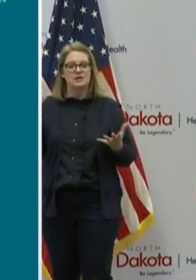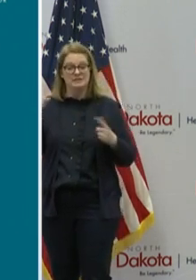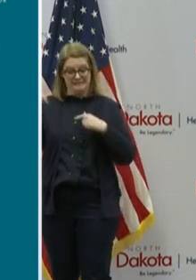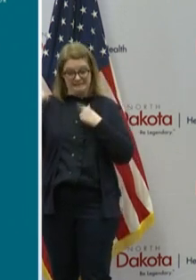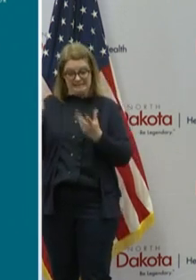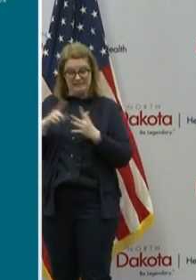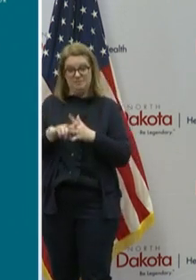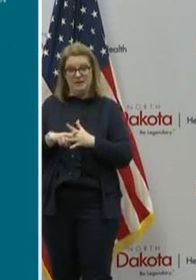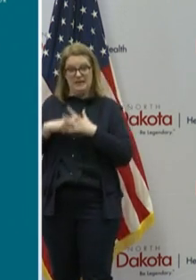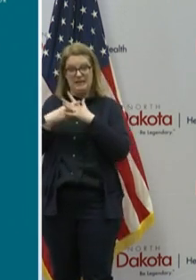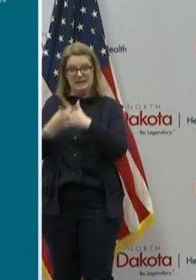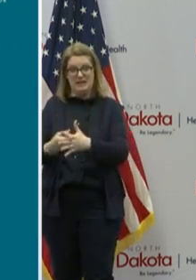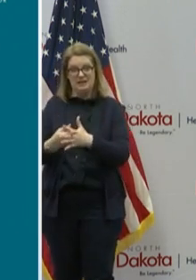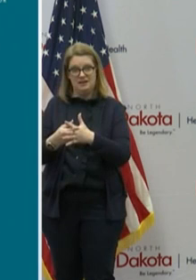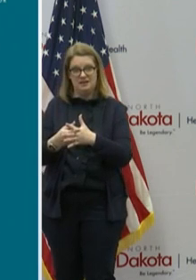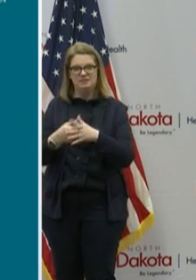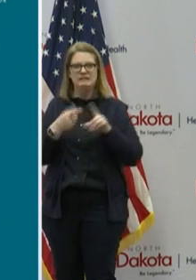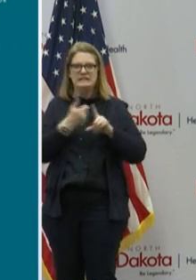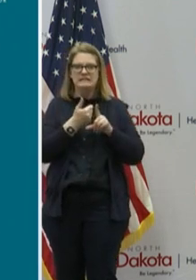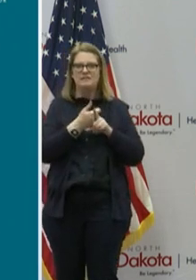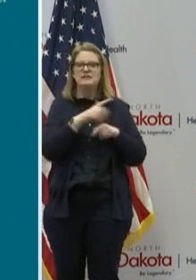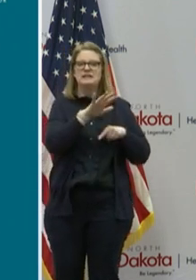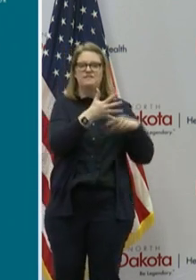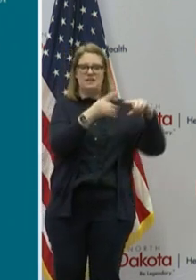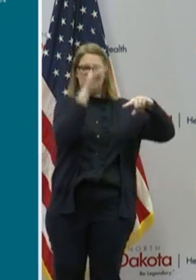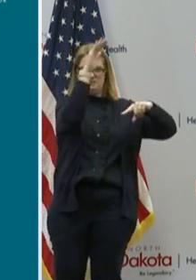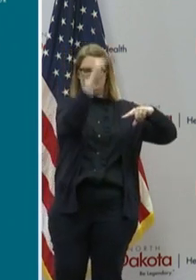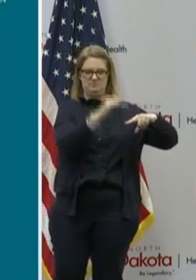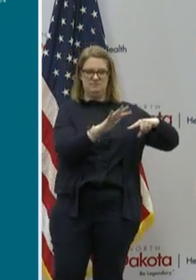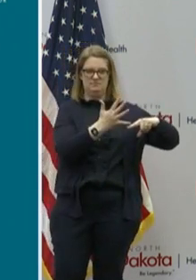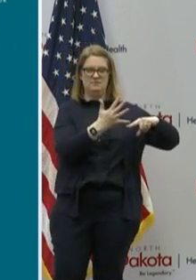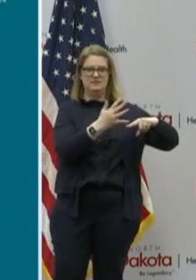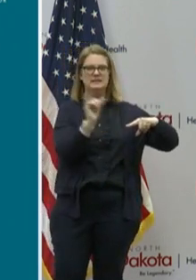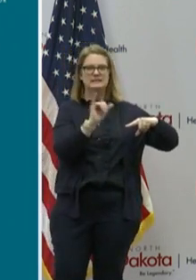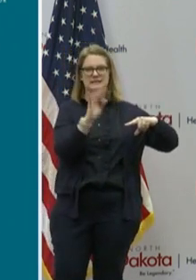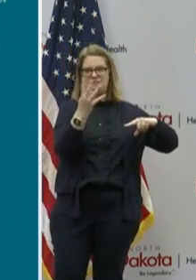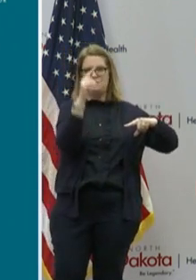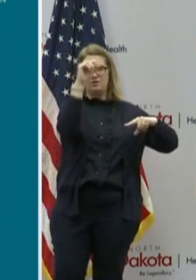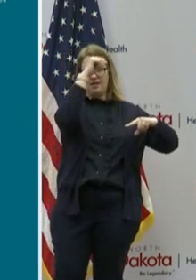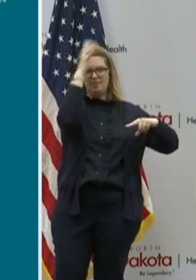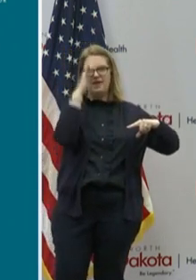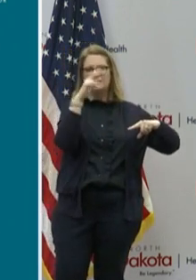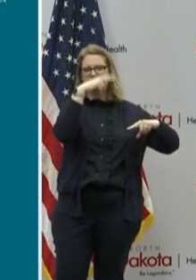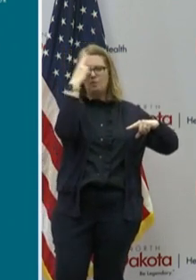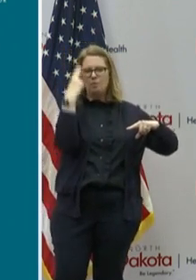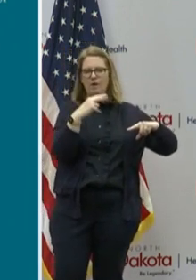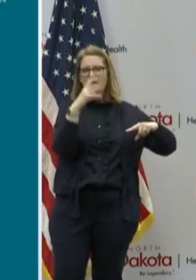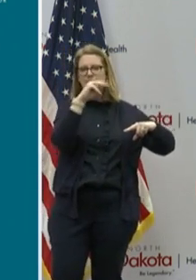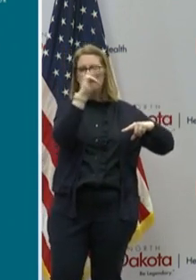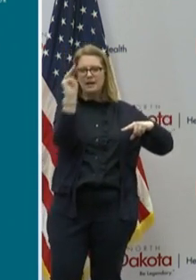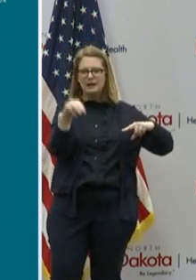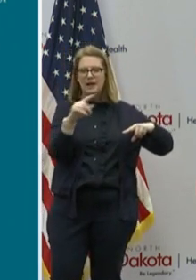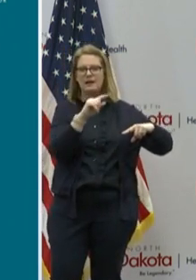347,000 PLUS TESTS AT A 3.2% RATE THAT CONTINUES TO DROP AT